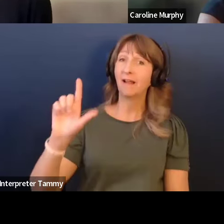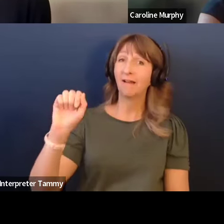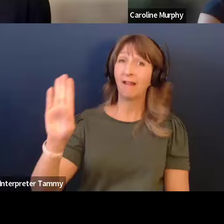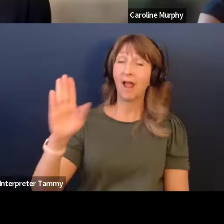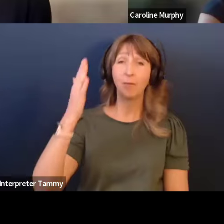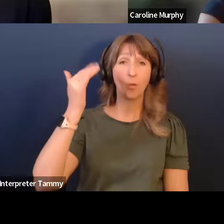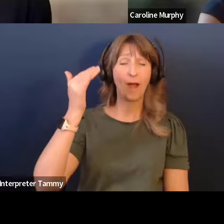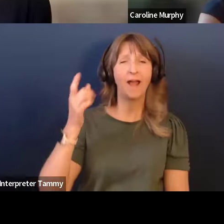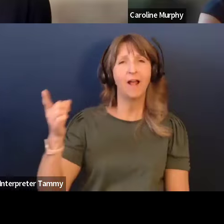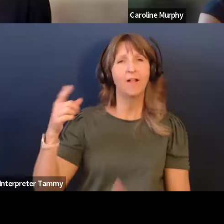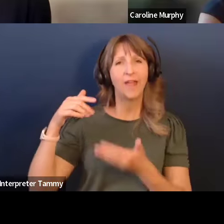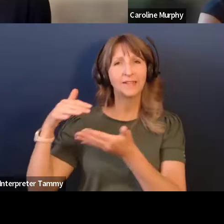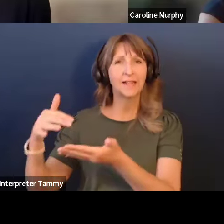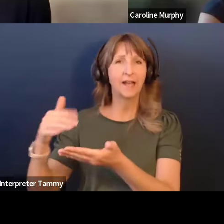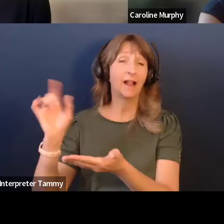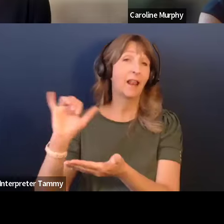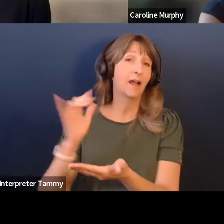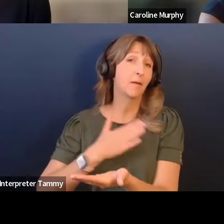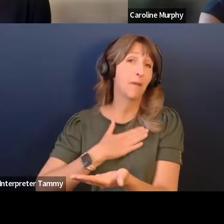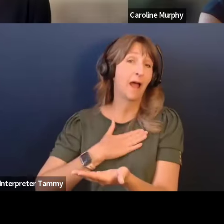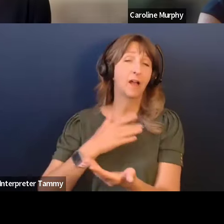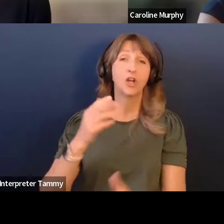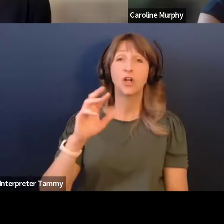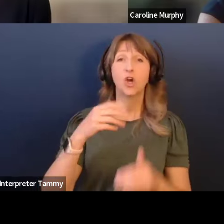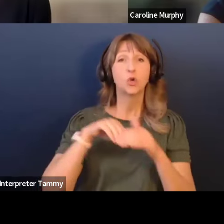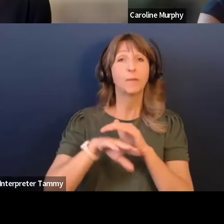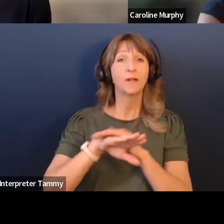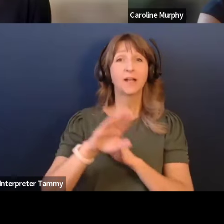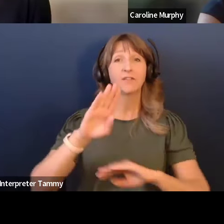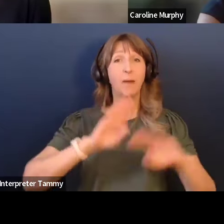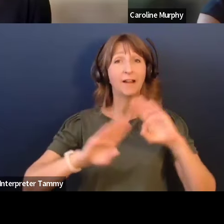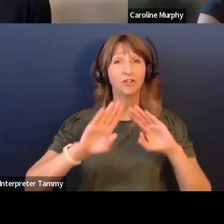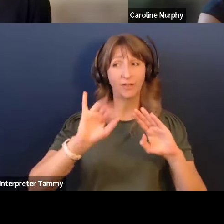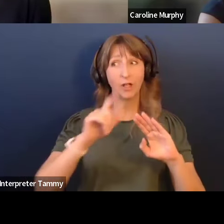they study in my case, like, reproductive biology and that's the person you want to work with.